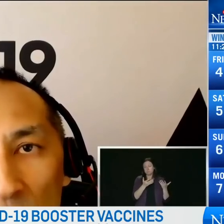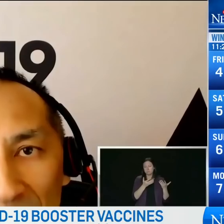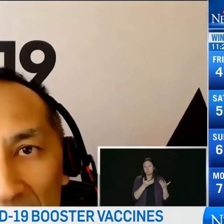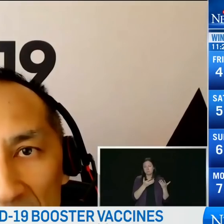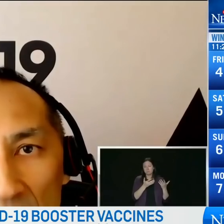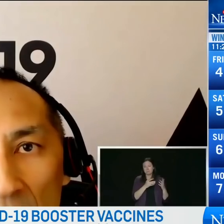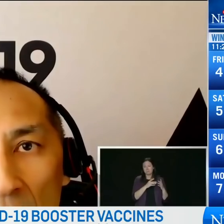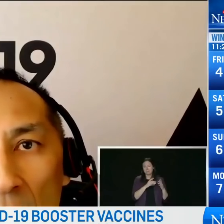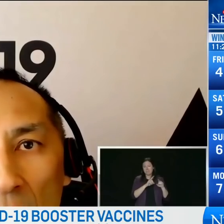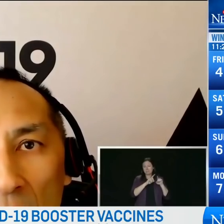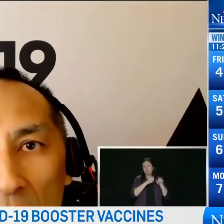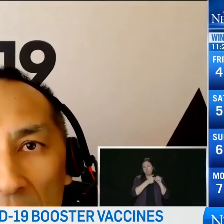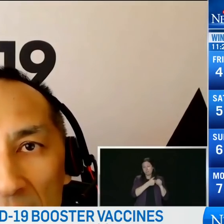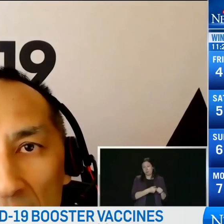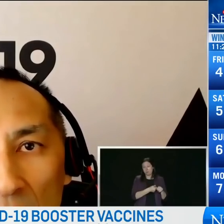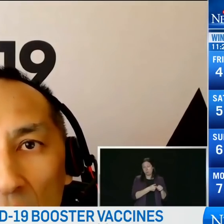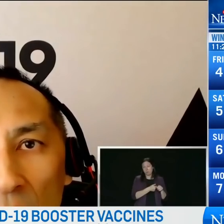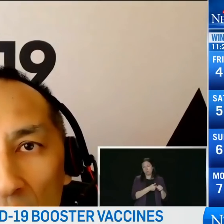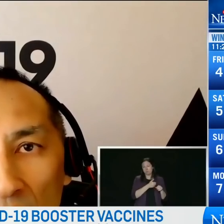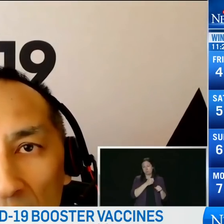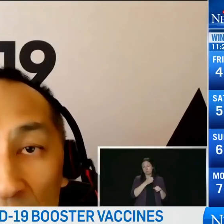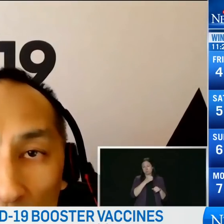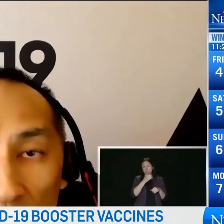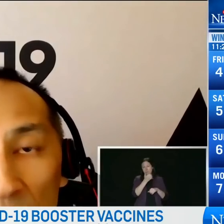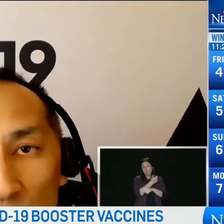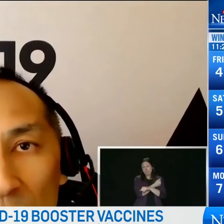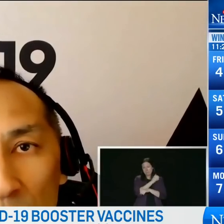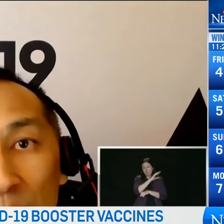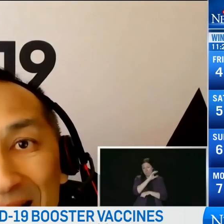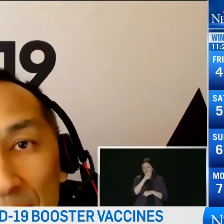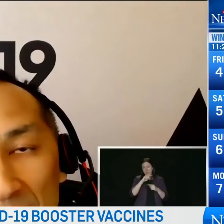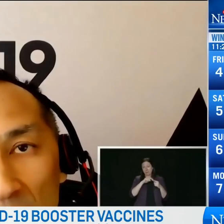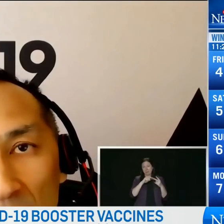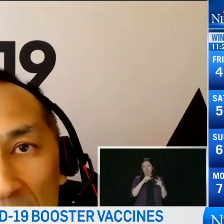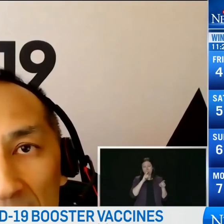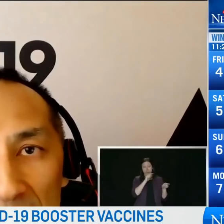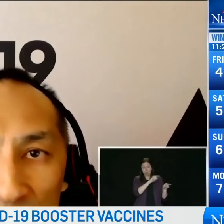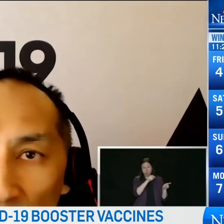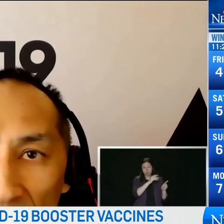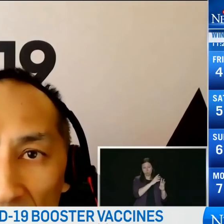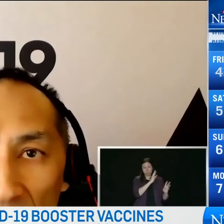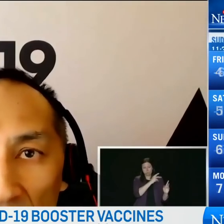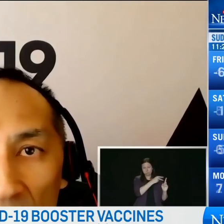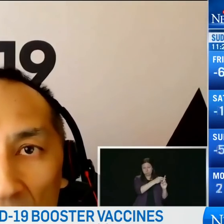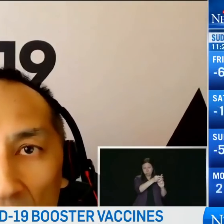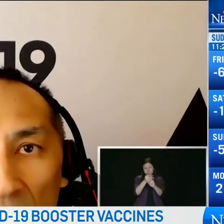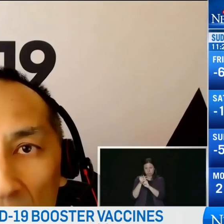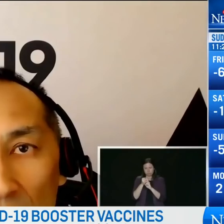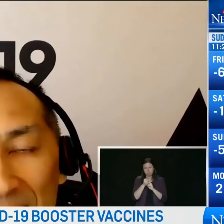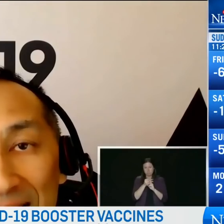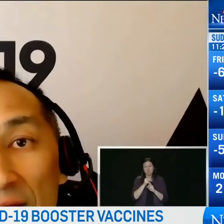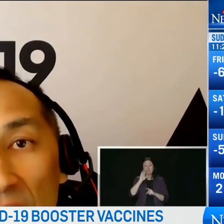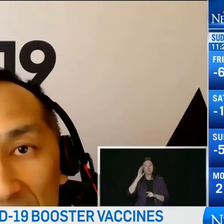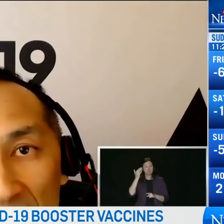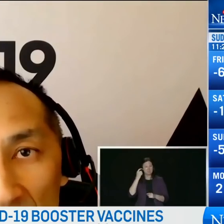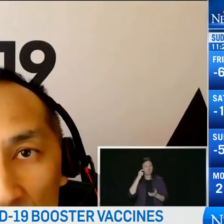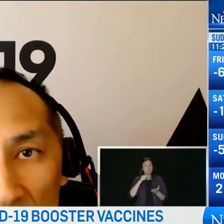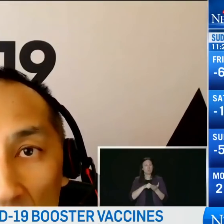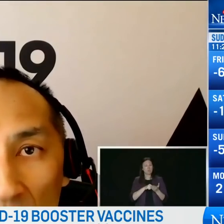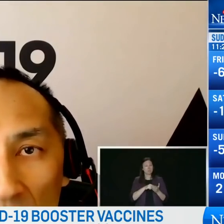BETWEEN THE FIRST AND SECOND DOSES DEPENDING ON THE